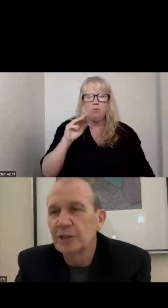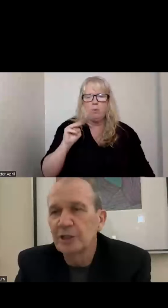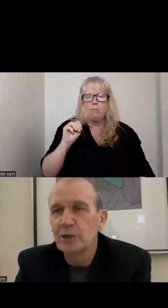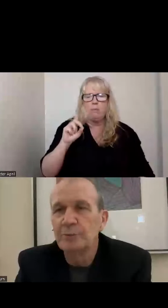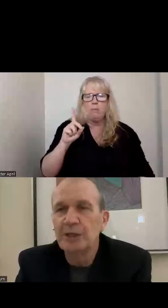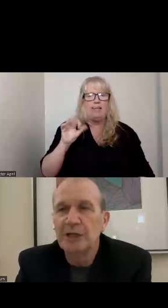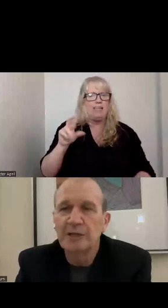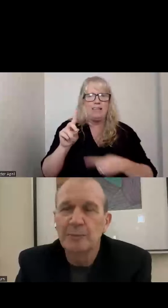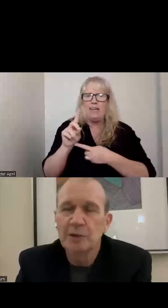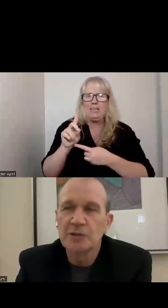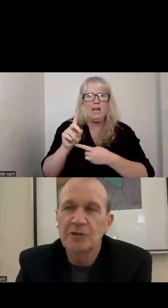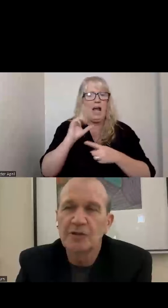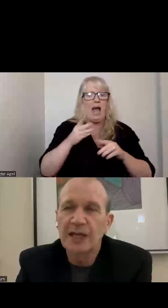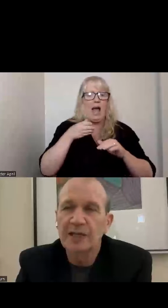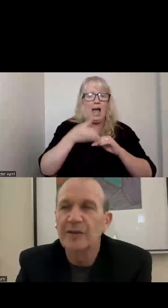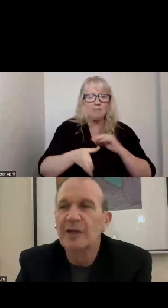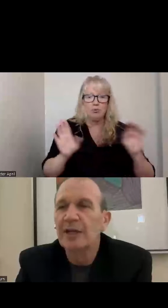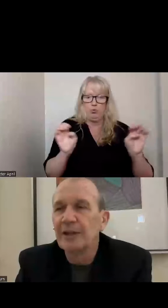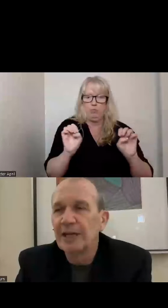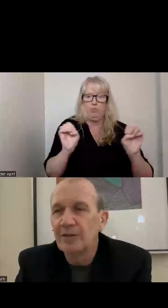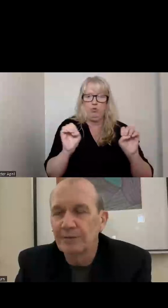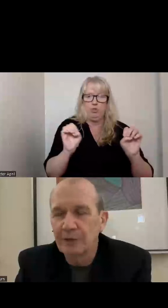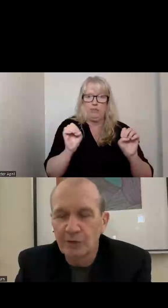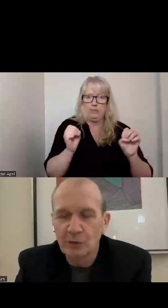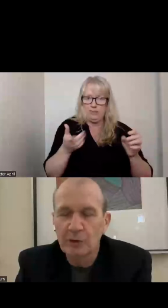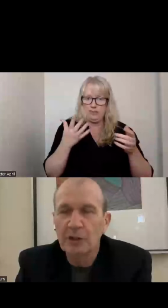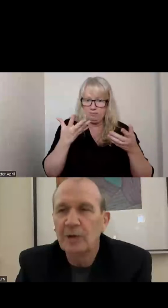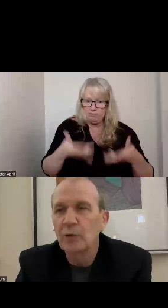NOT CONTINUE BEYOND THE EMERGENCY STATUS IS OF CONCERN. HOW DO